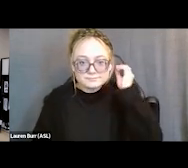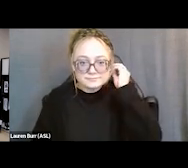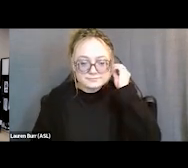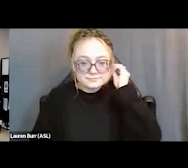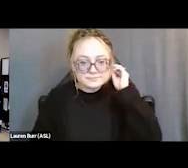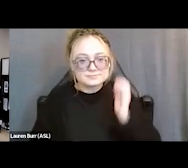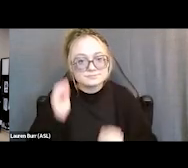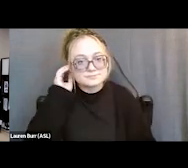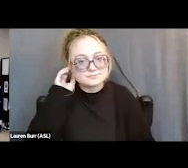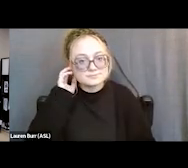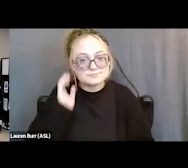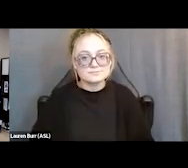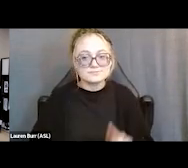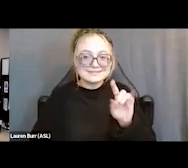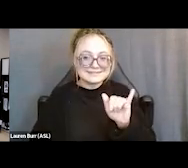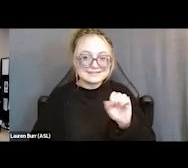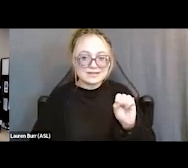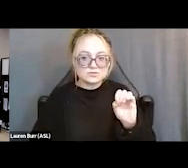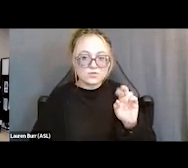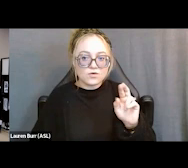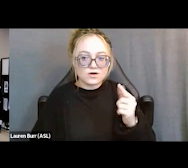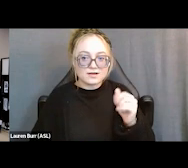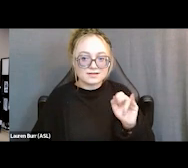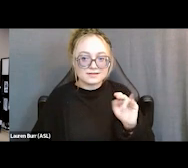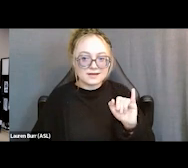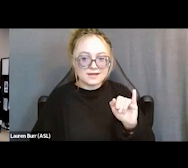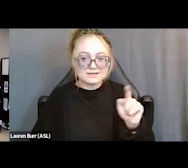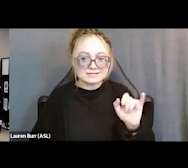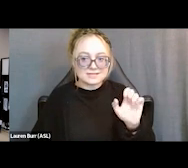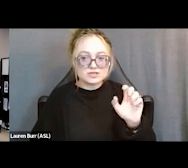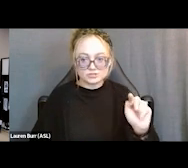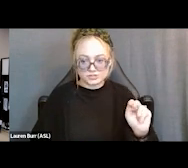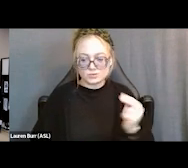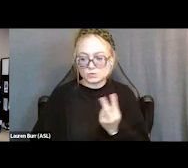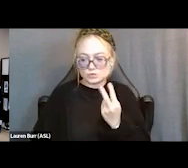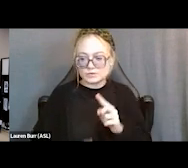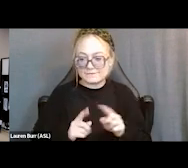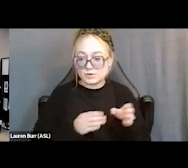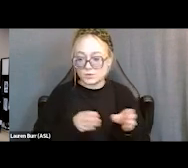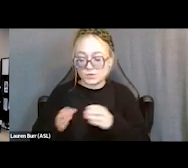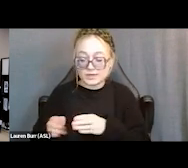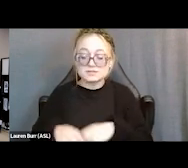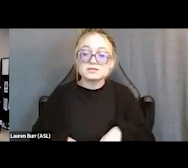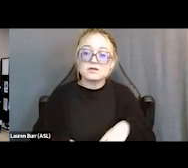Disorganization. So this can be in two different ways. So disorganized thought process is when people are